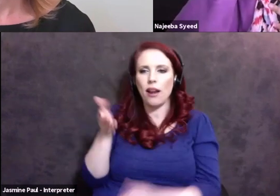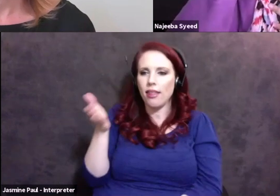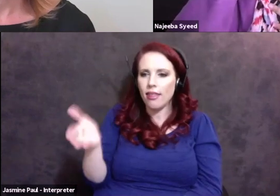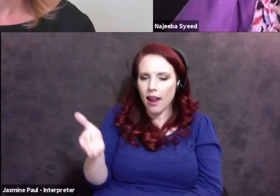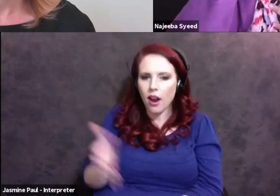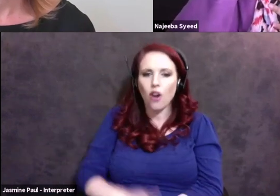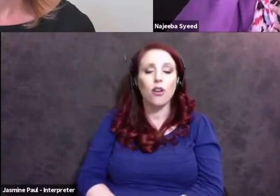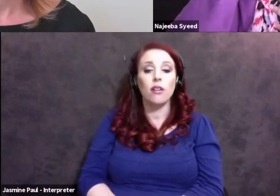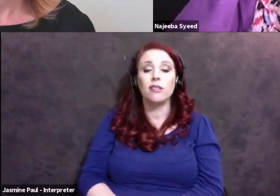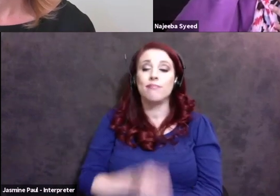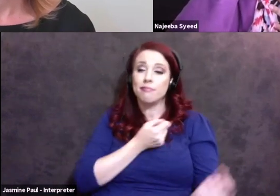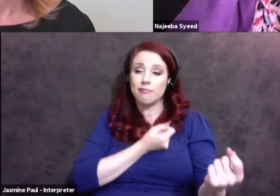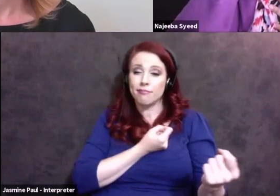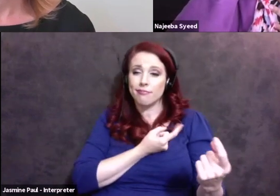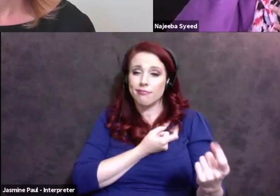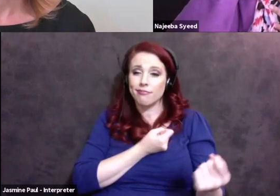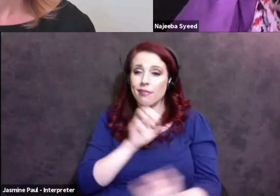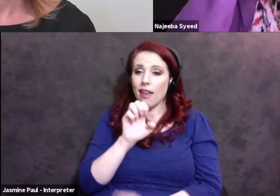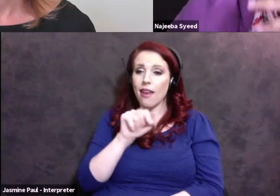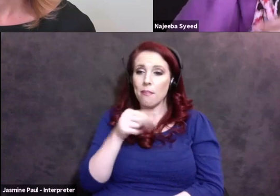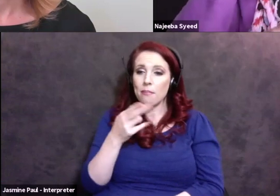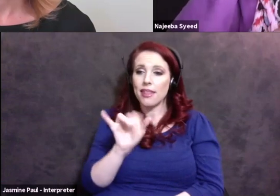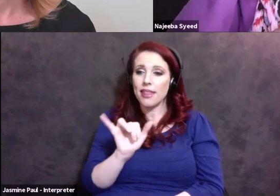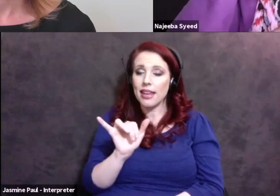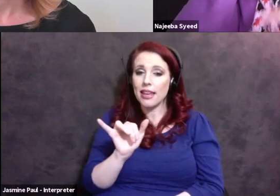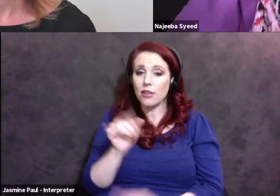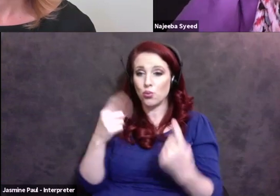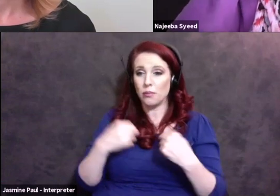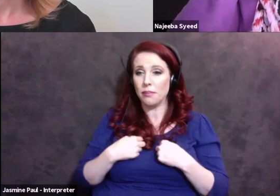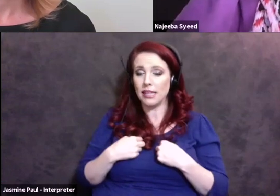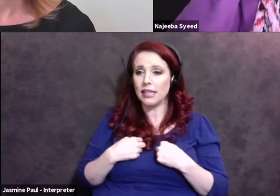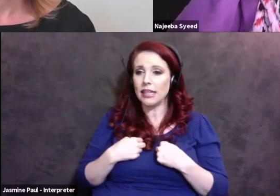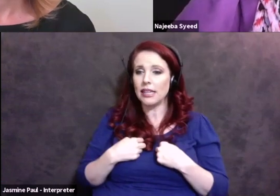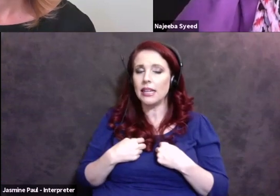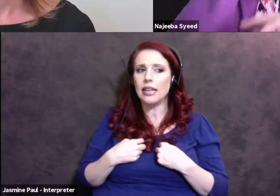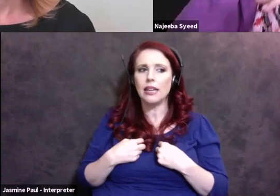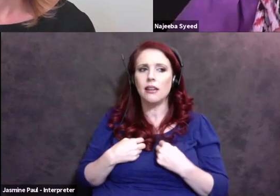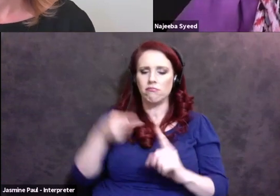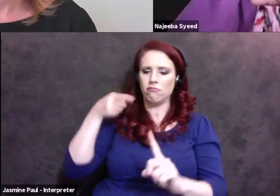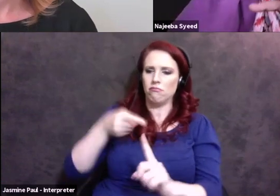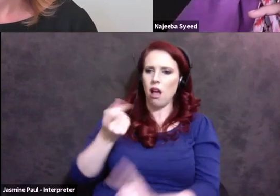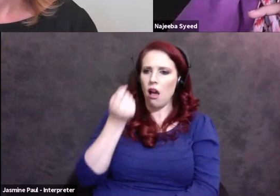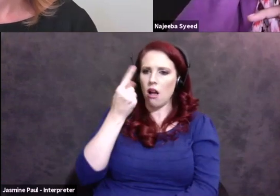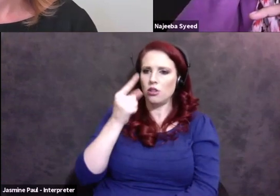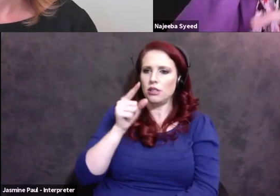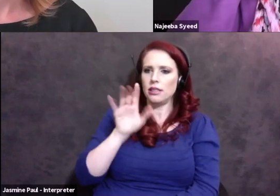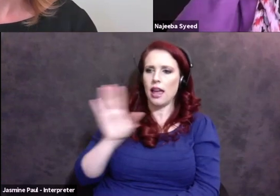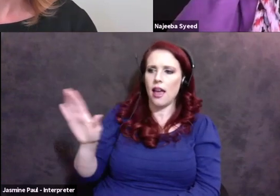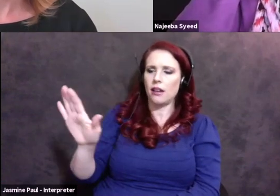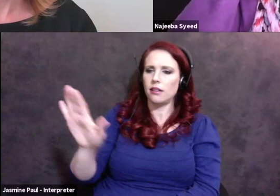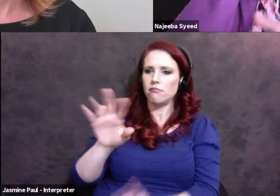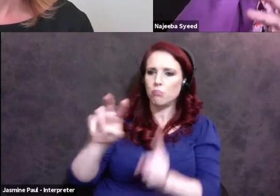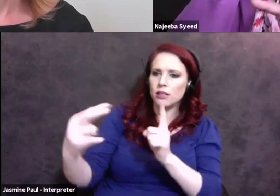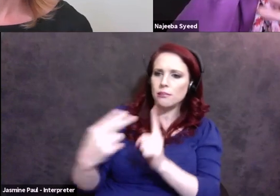Empathy to me is really about understanding the perspective of someone's life from their